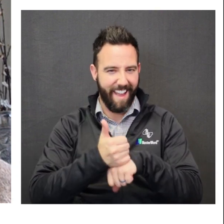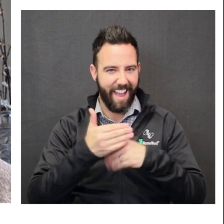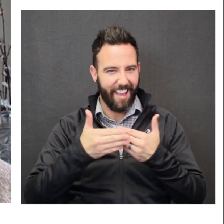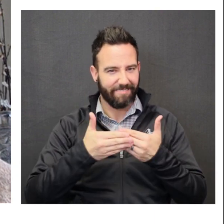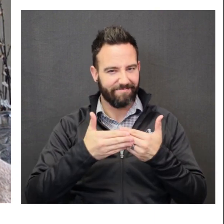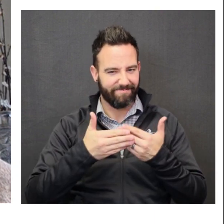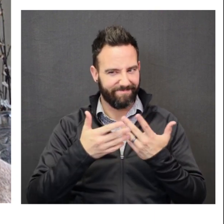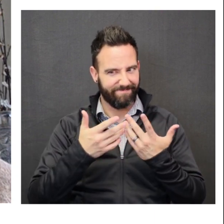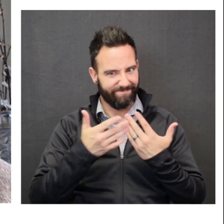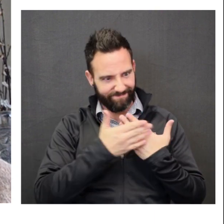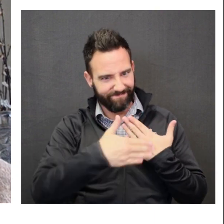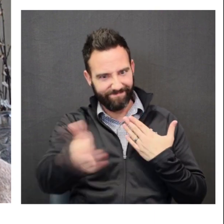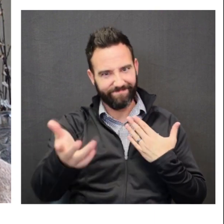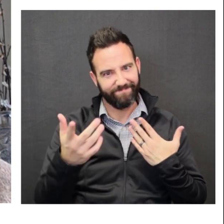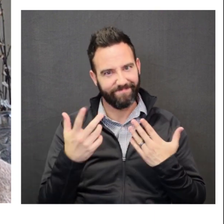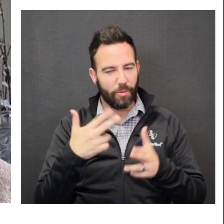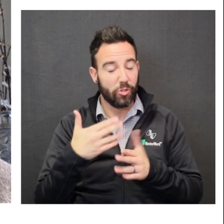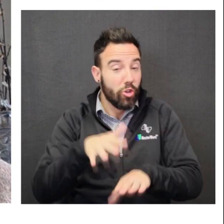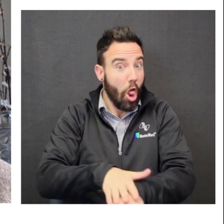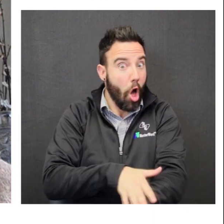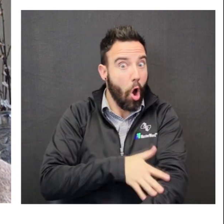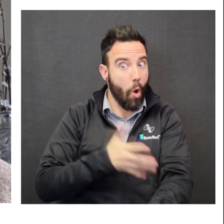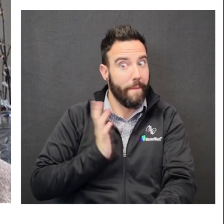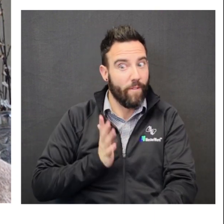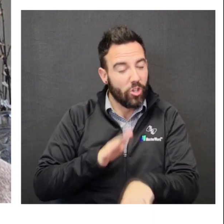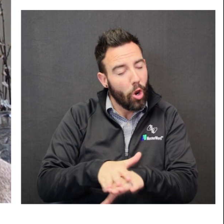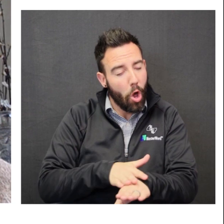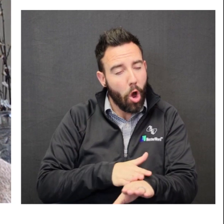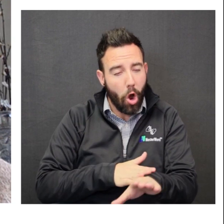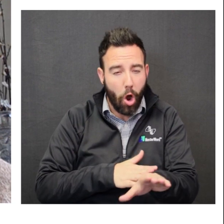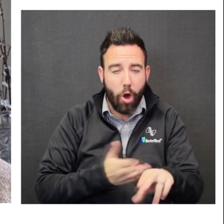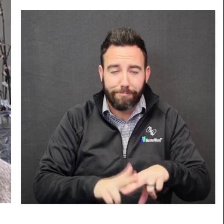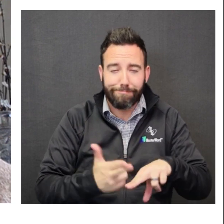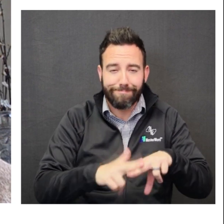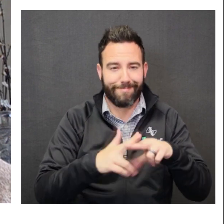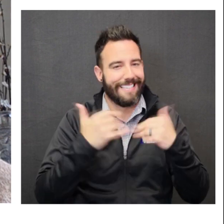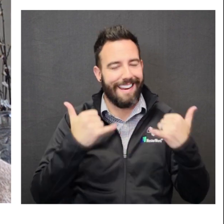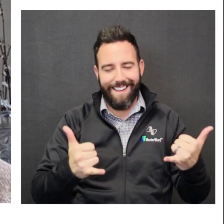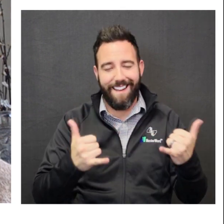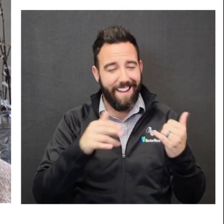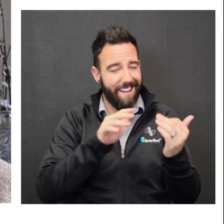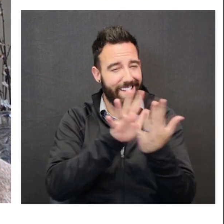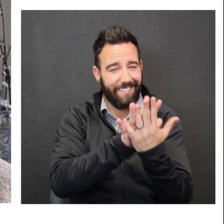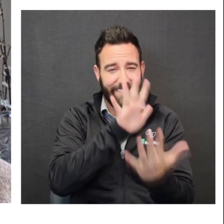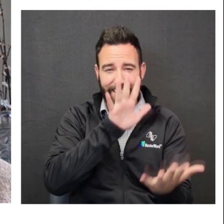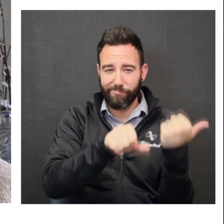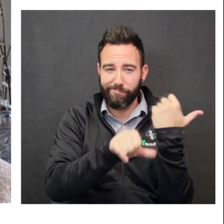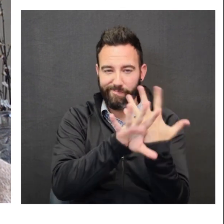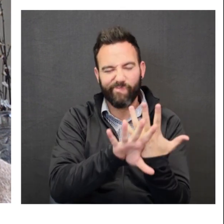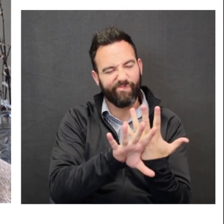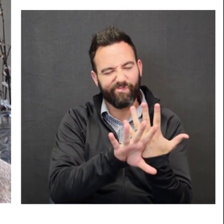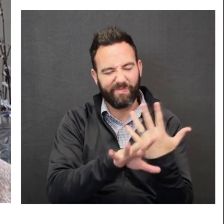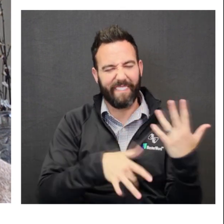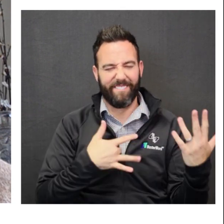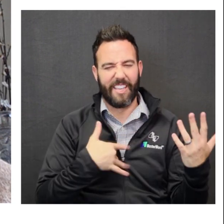coming in slowly and now I think they're here to stay, and probably though we'll see a lot more